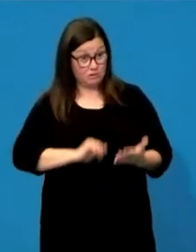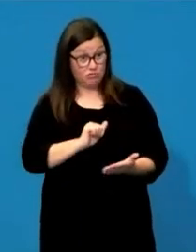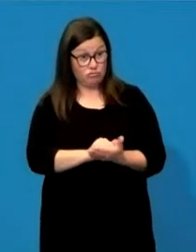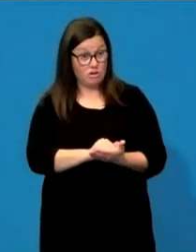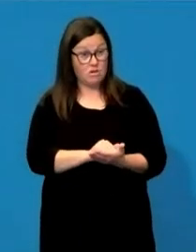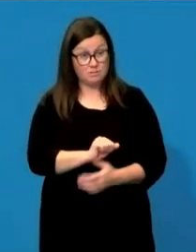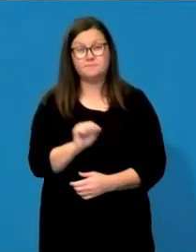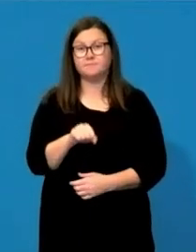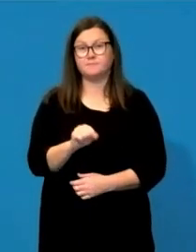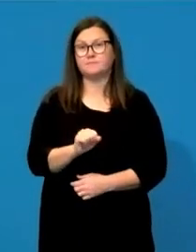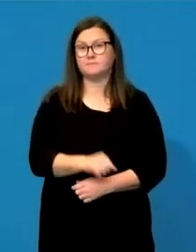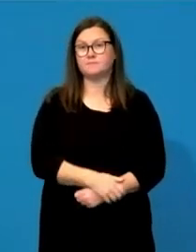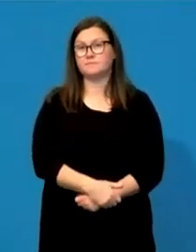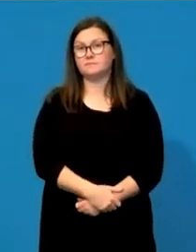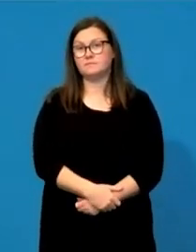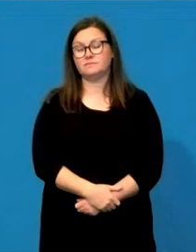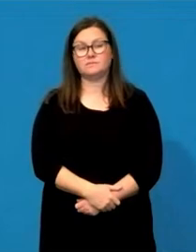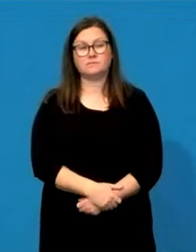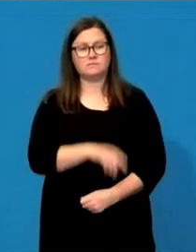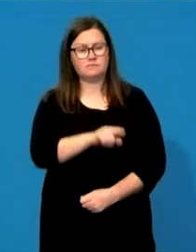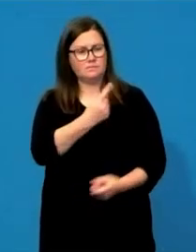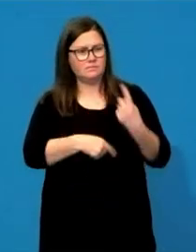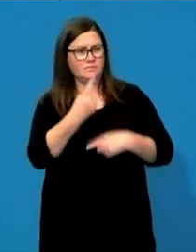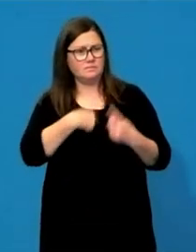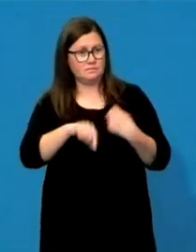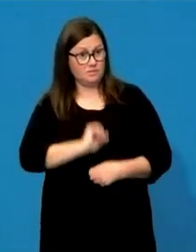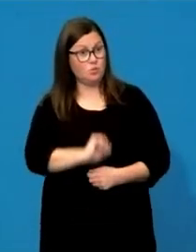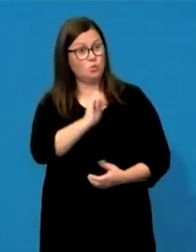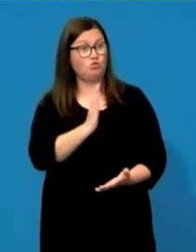And what you say is the truth, to the best of your knowledge and belief?